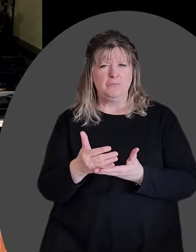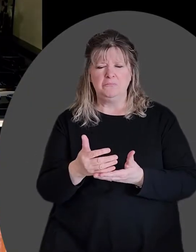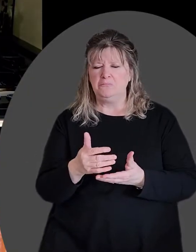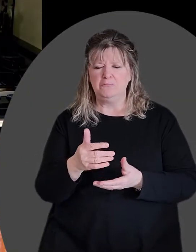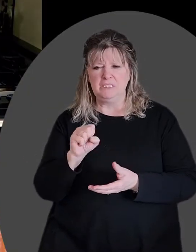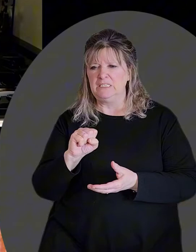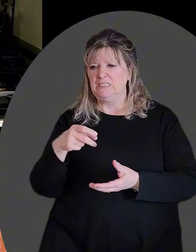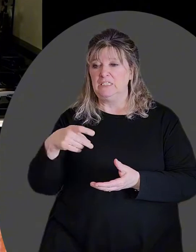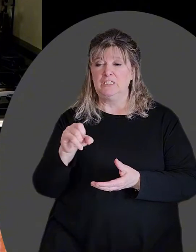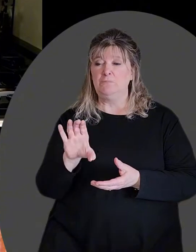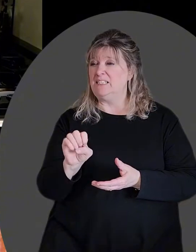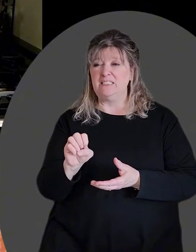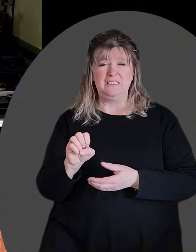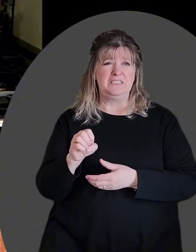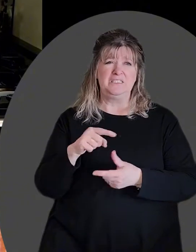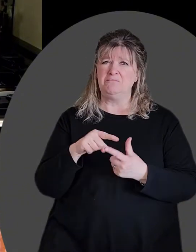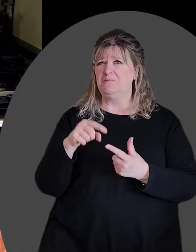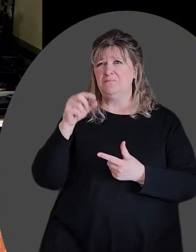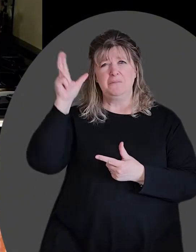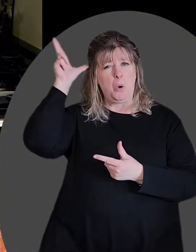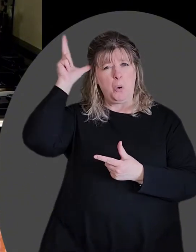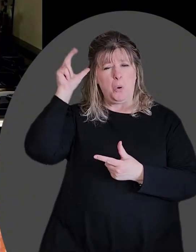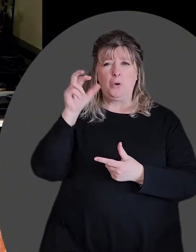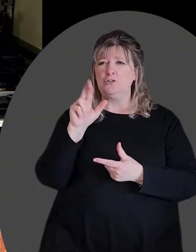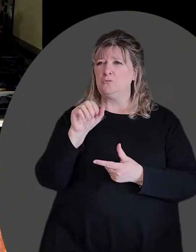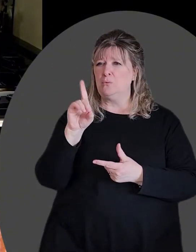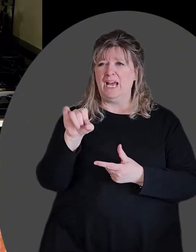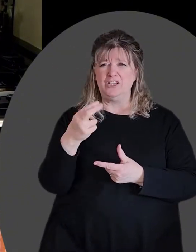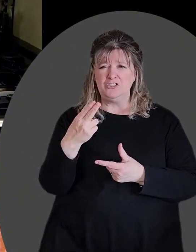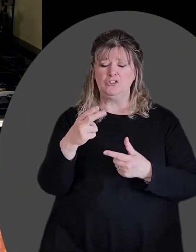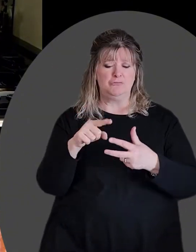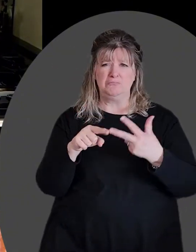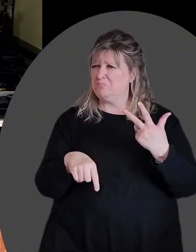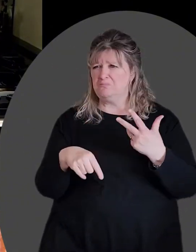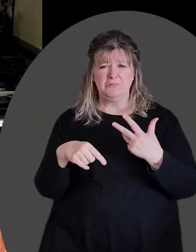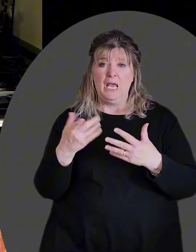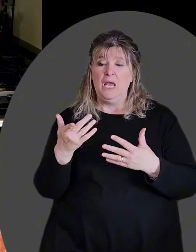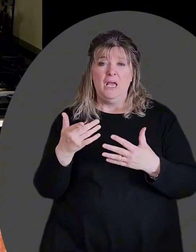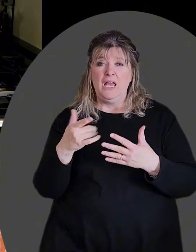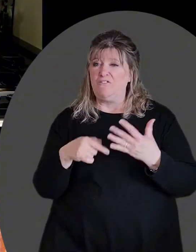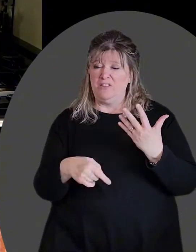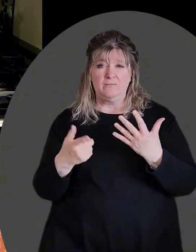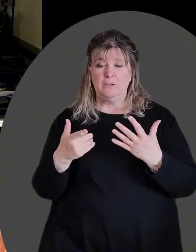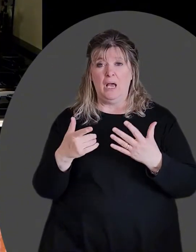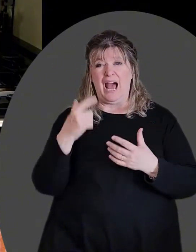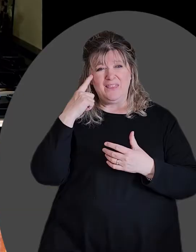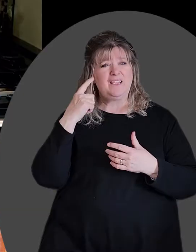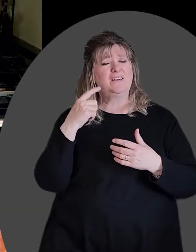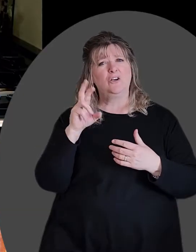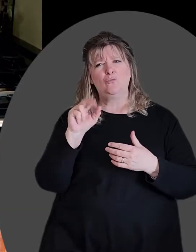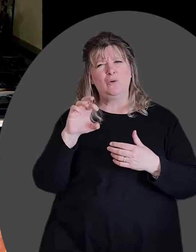and horseradish and everything else because I think recipes were so flexible back then